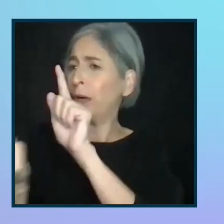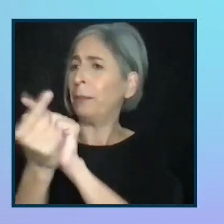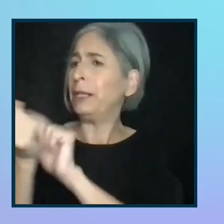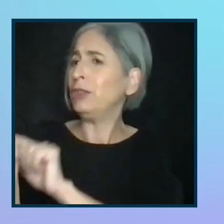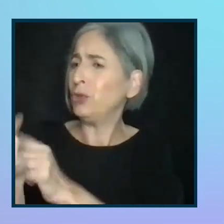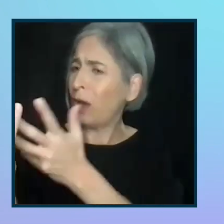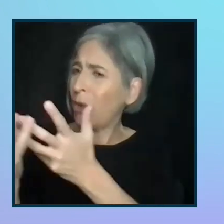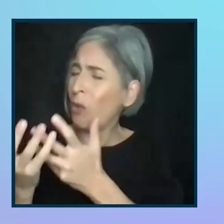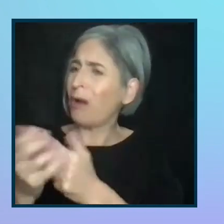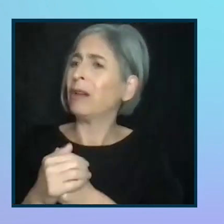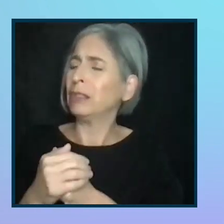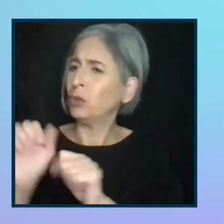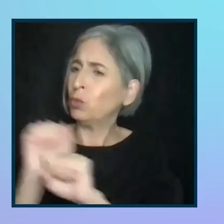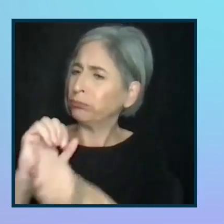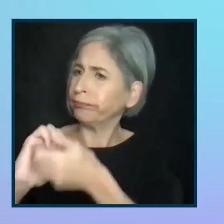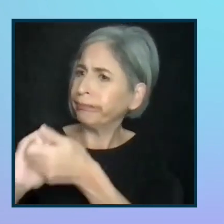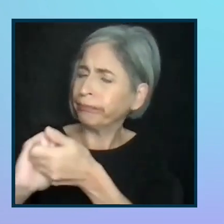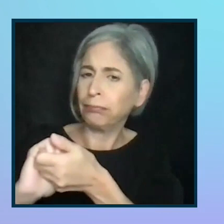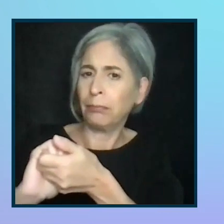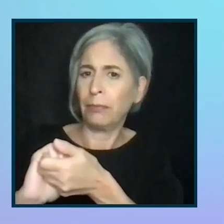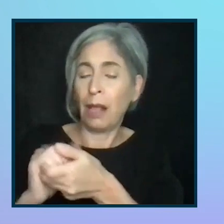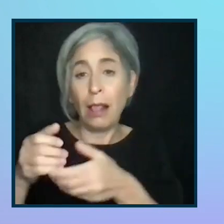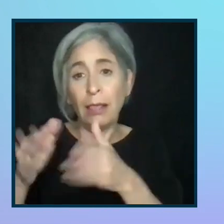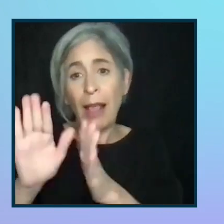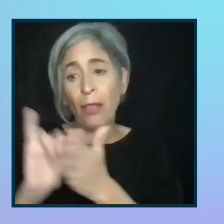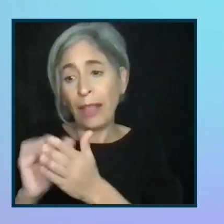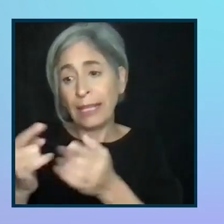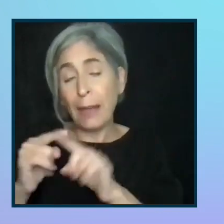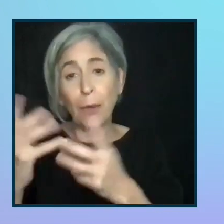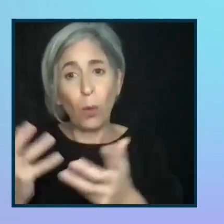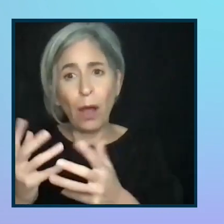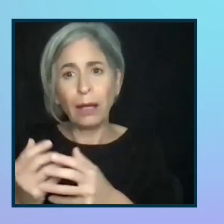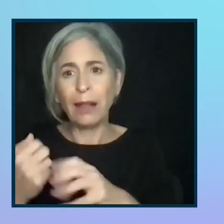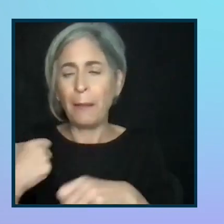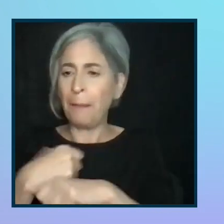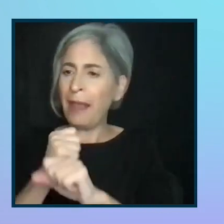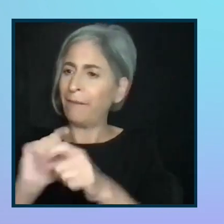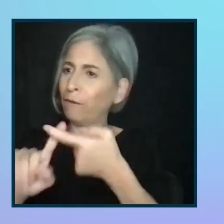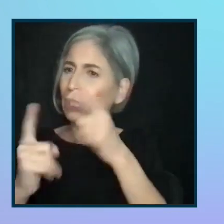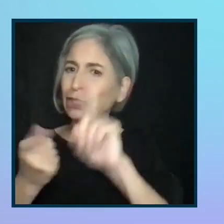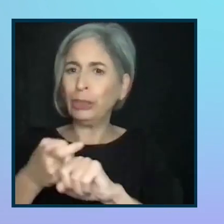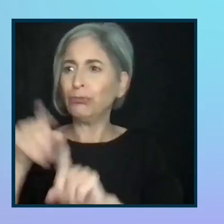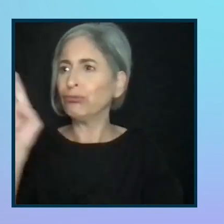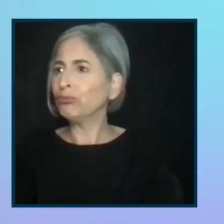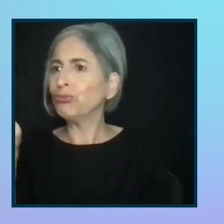And what that has actually allowed to happen is, I've started making friendships with people in different corporations